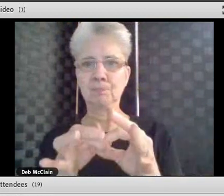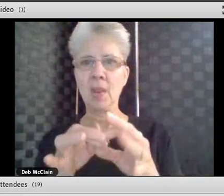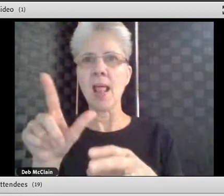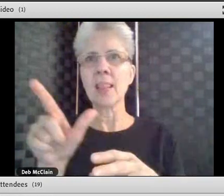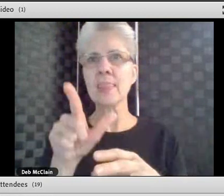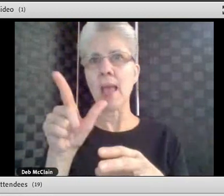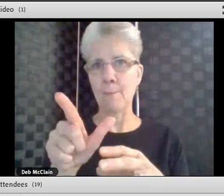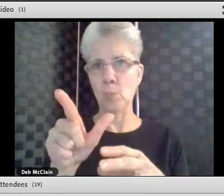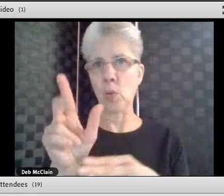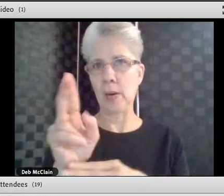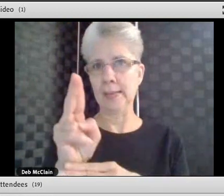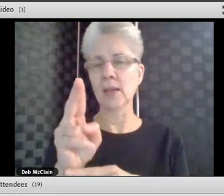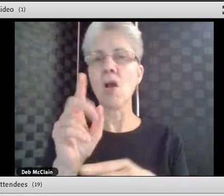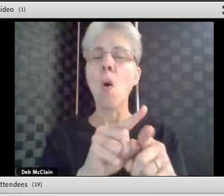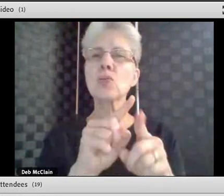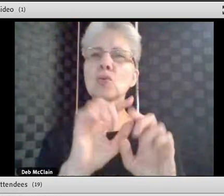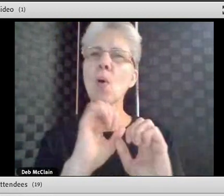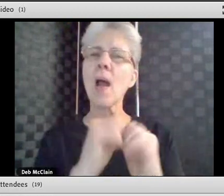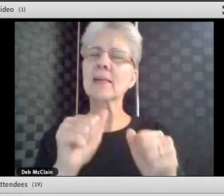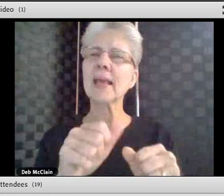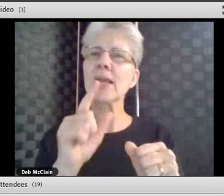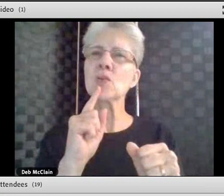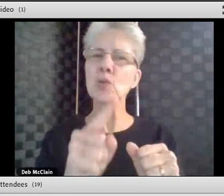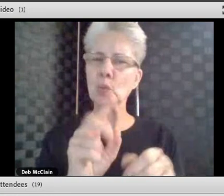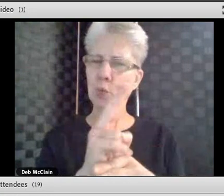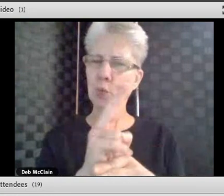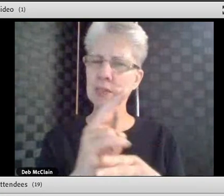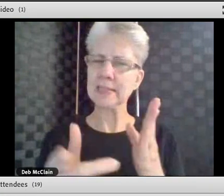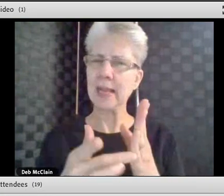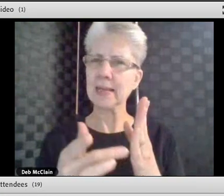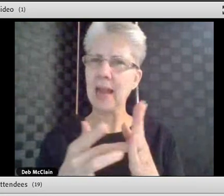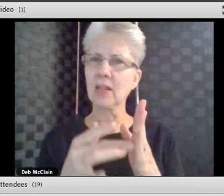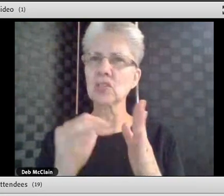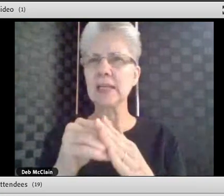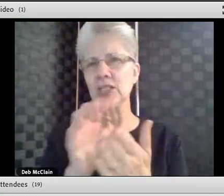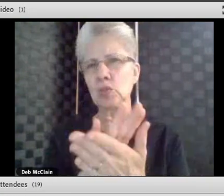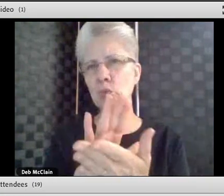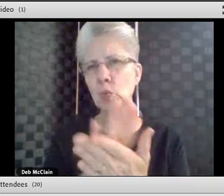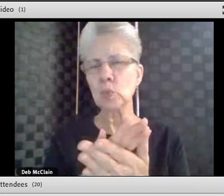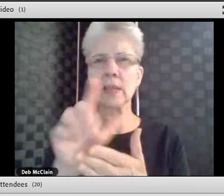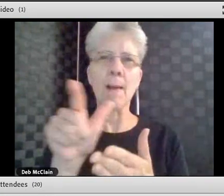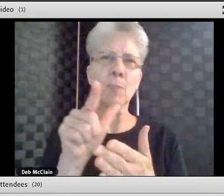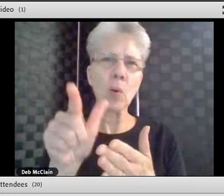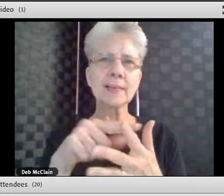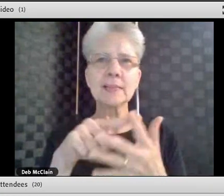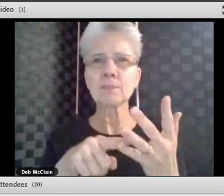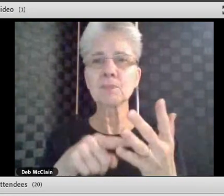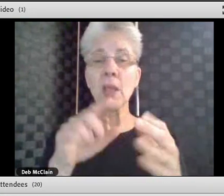and also, how can we leverage this technology within our institutions, our libraries, our communities,